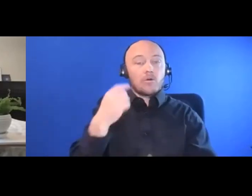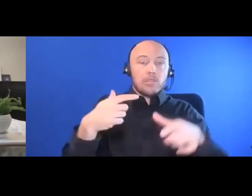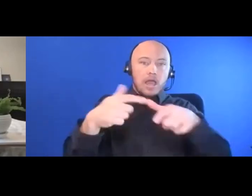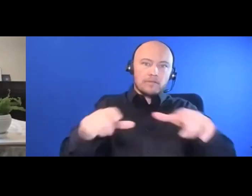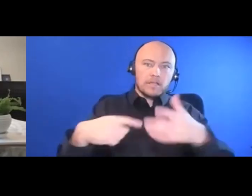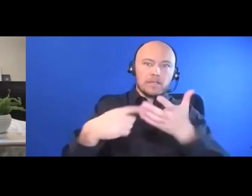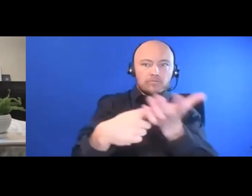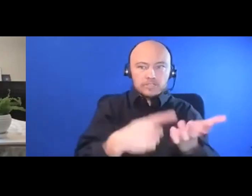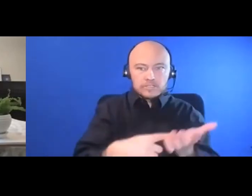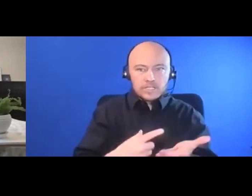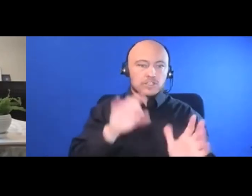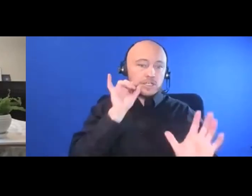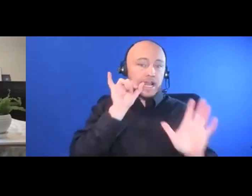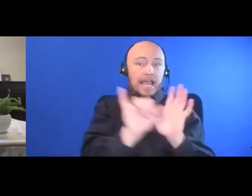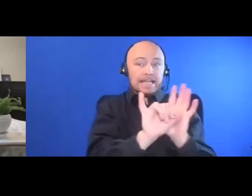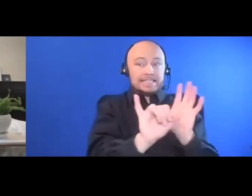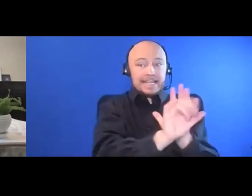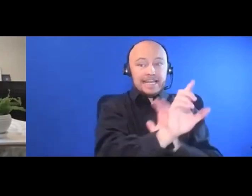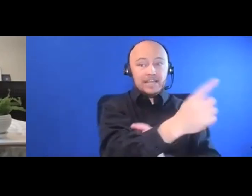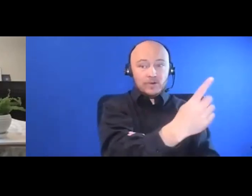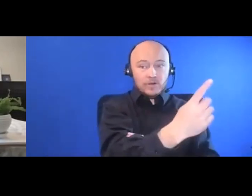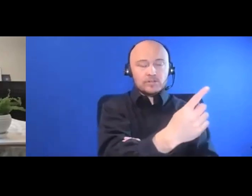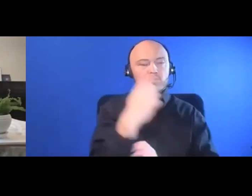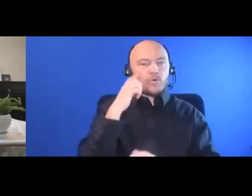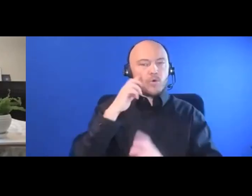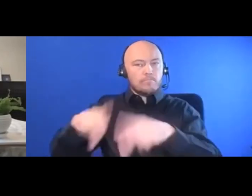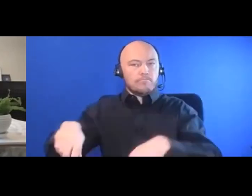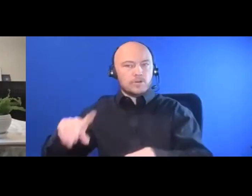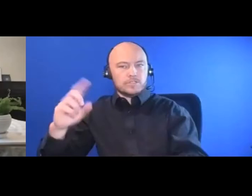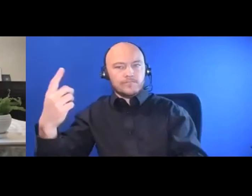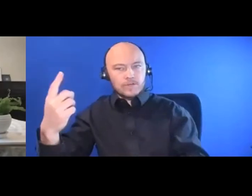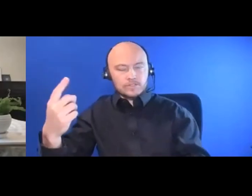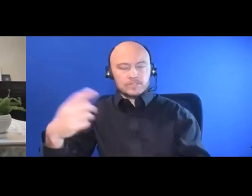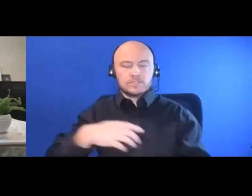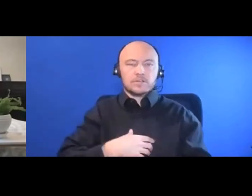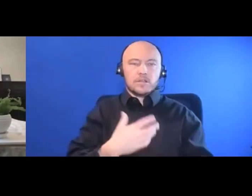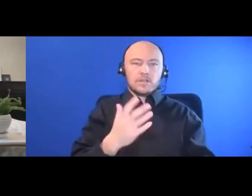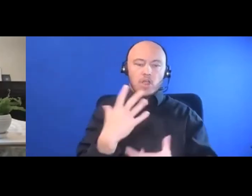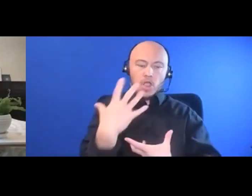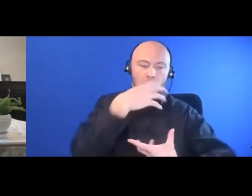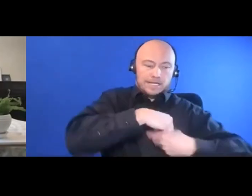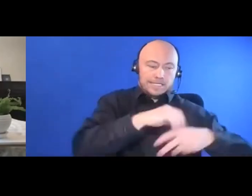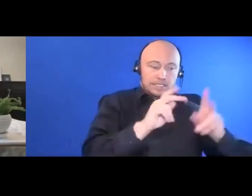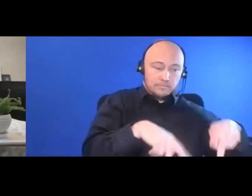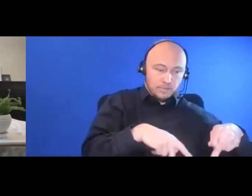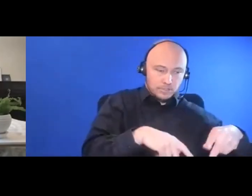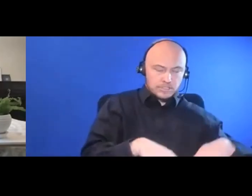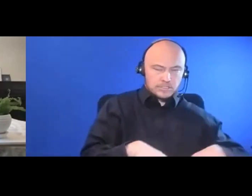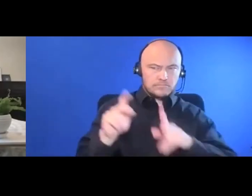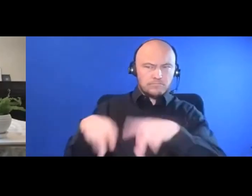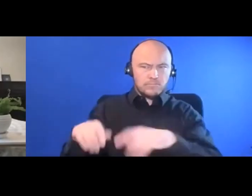for example, autistic person versus person with autism. But one thing should really be made clear